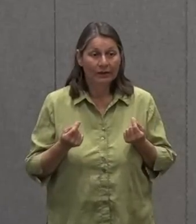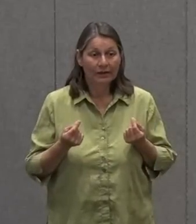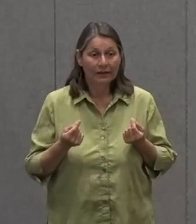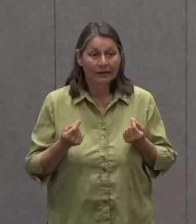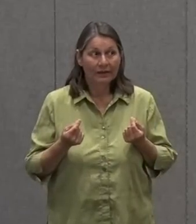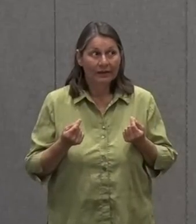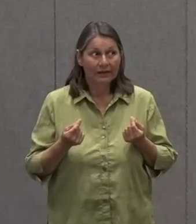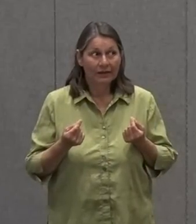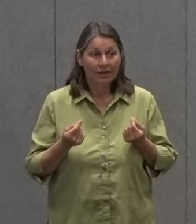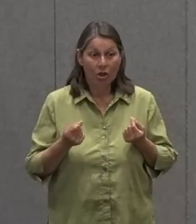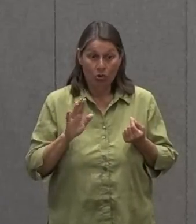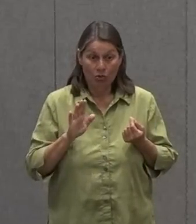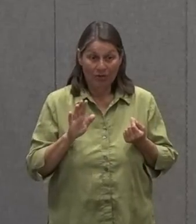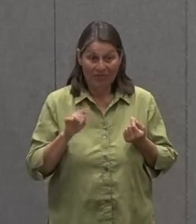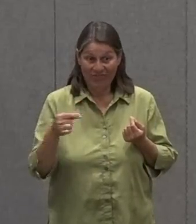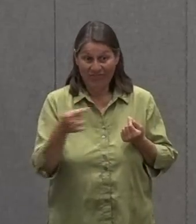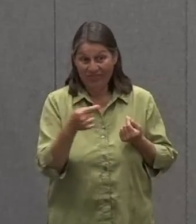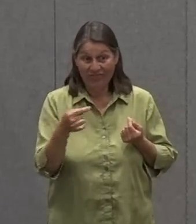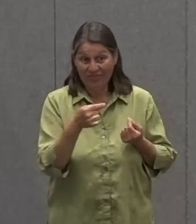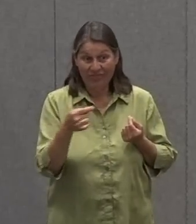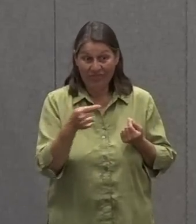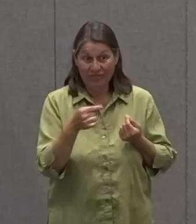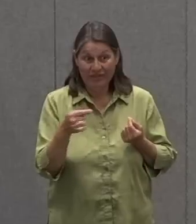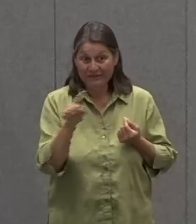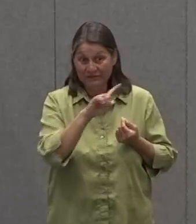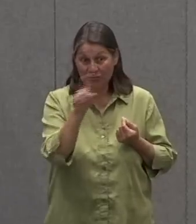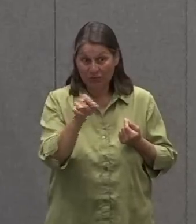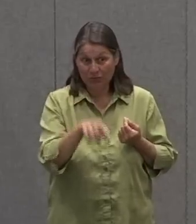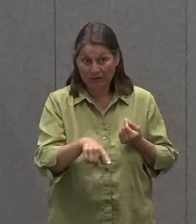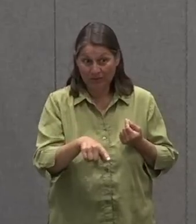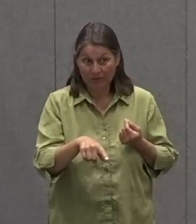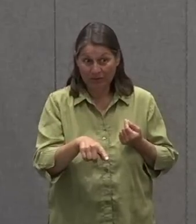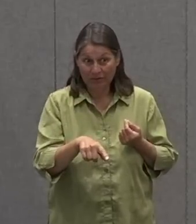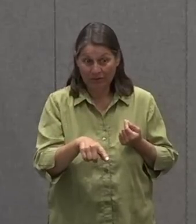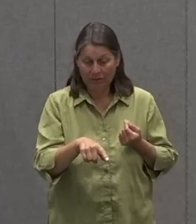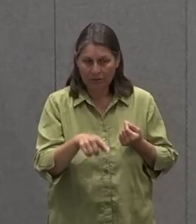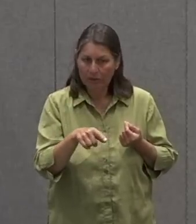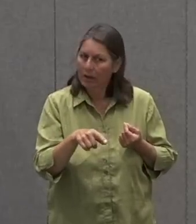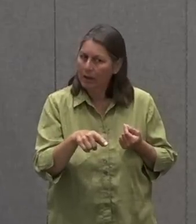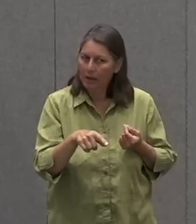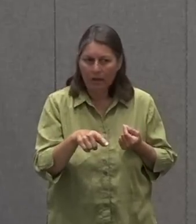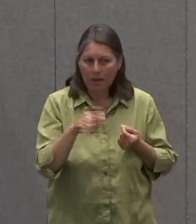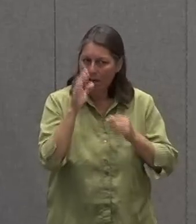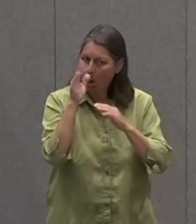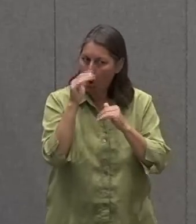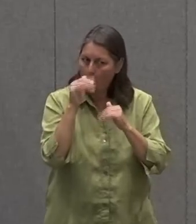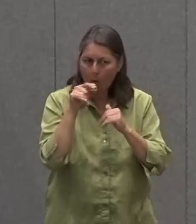our riddle, and hopefully, you are keeping track. Remember, every time we do something,